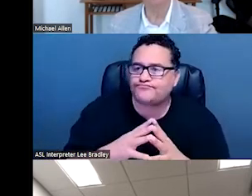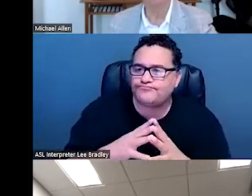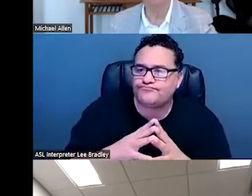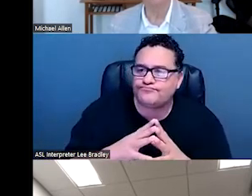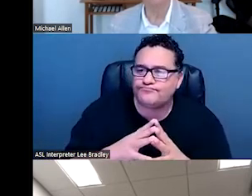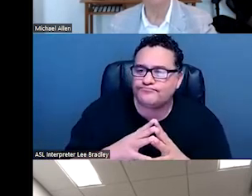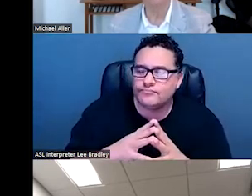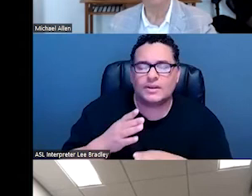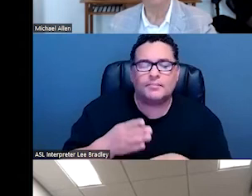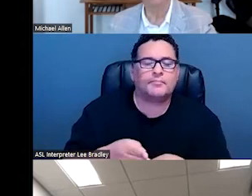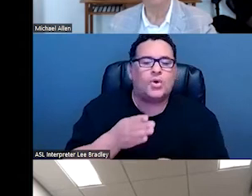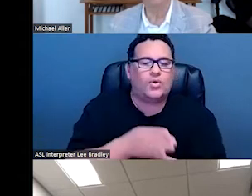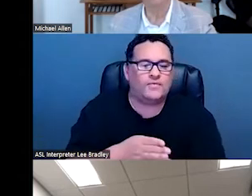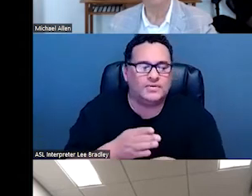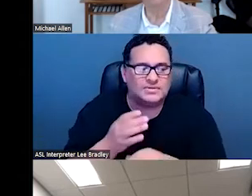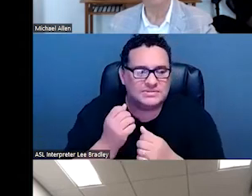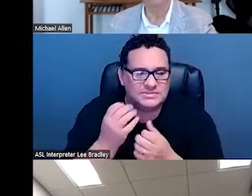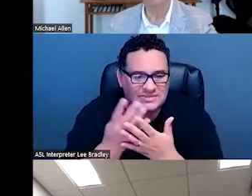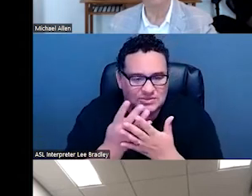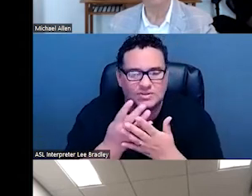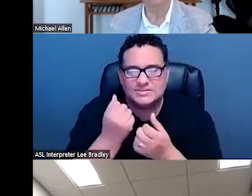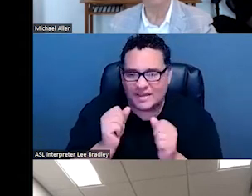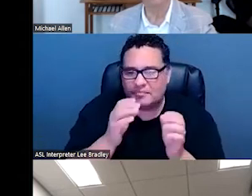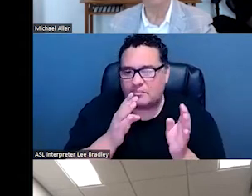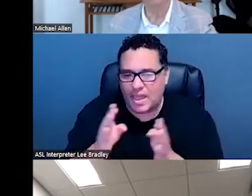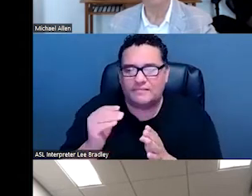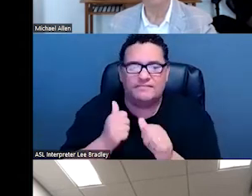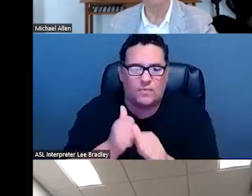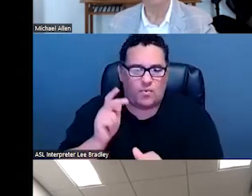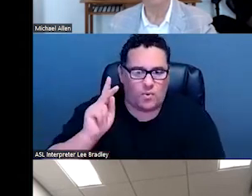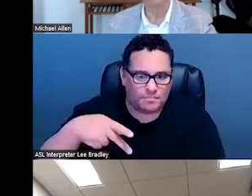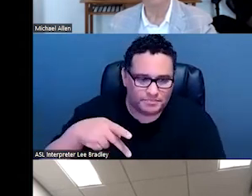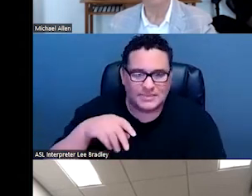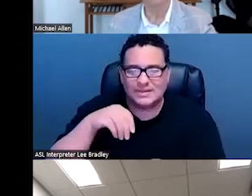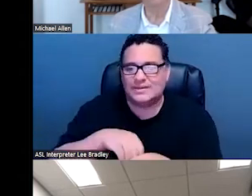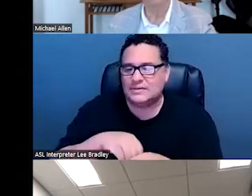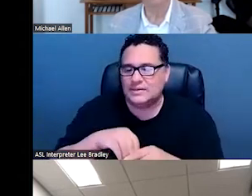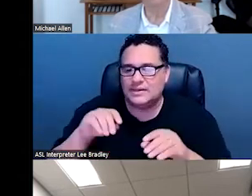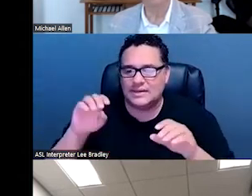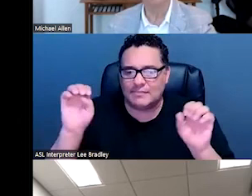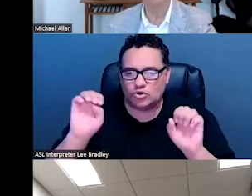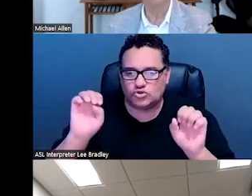SCREENING SAFETY PLANNING AND, FOLLOW UP. IN EMERGENCY DEPARTMENTS EMERGENCY